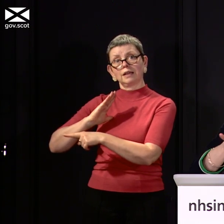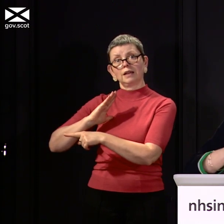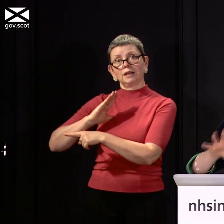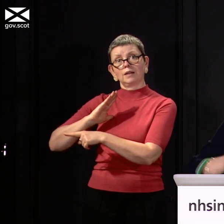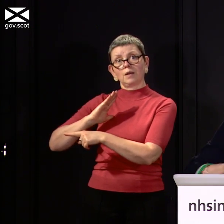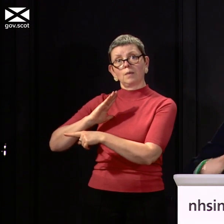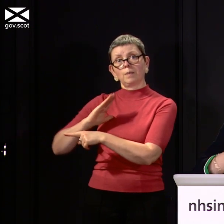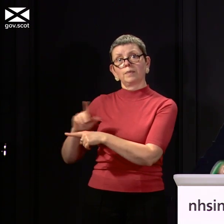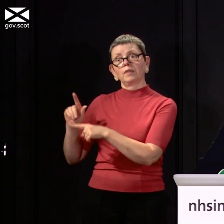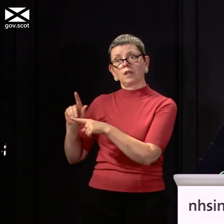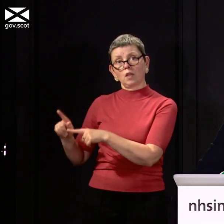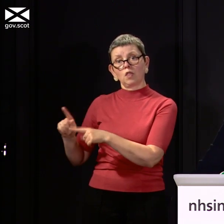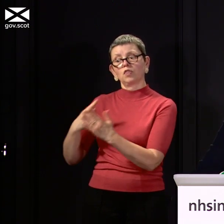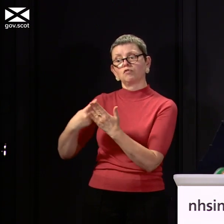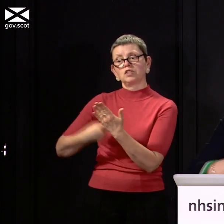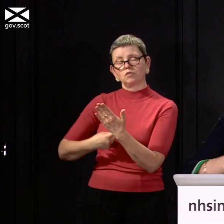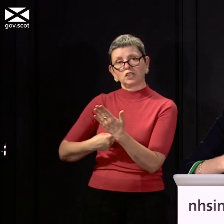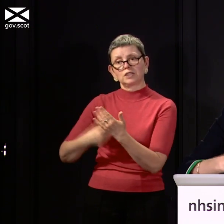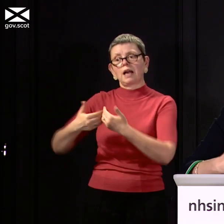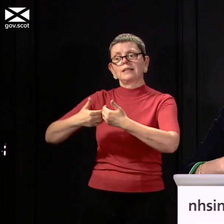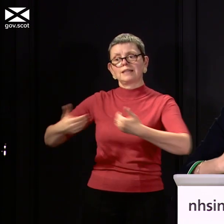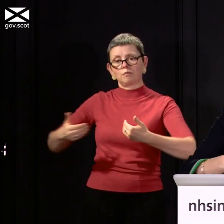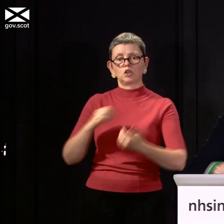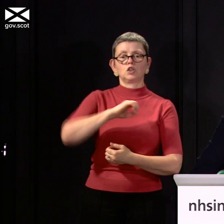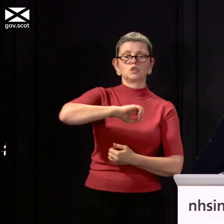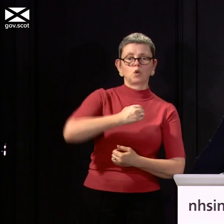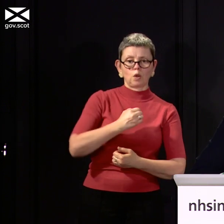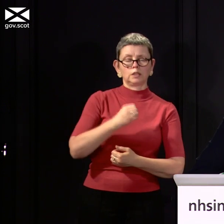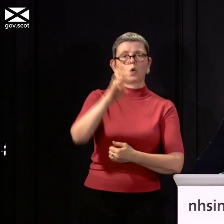separately in all four nations of the UK. We all have our own legal responsibility to